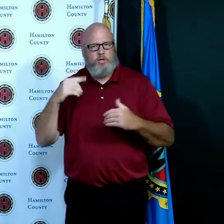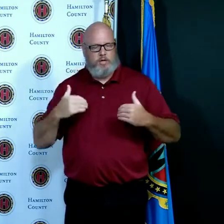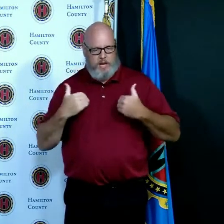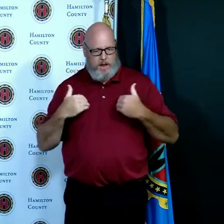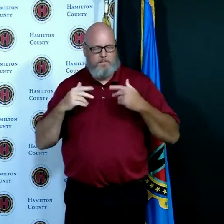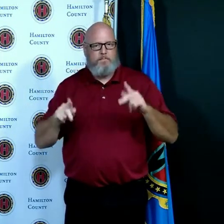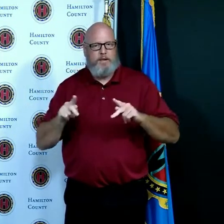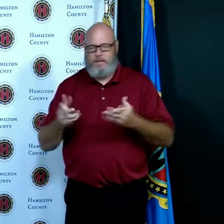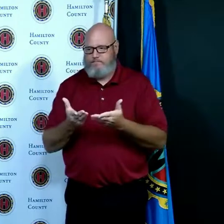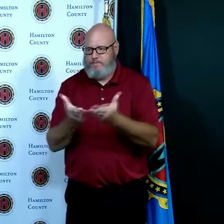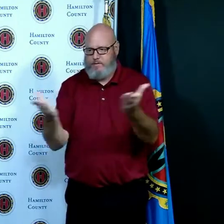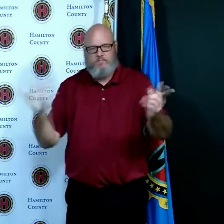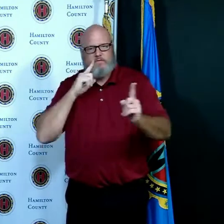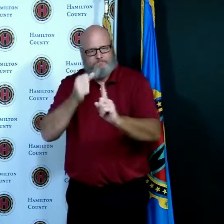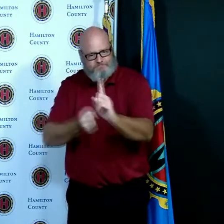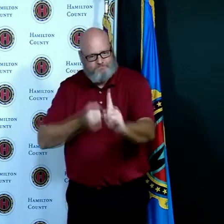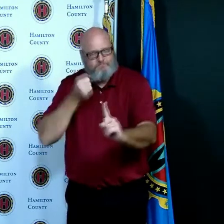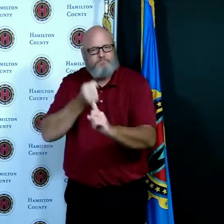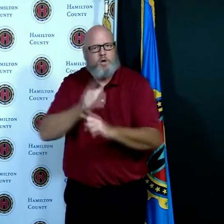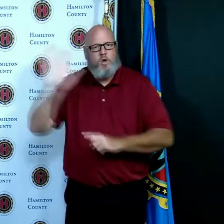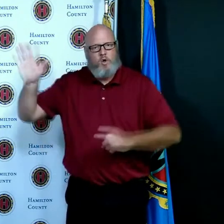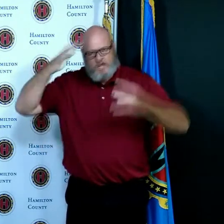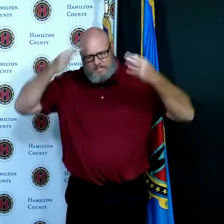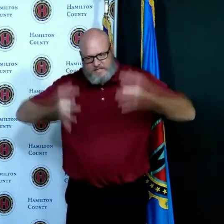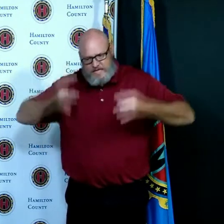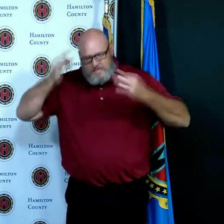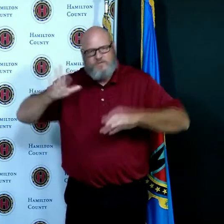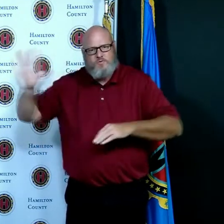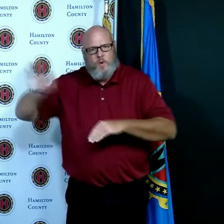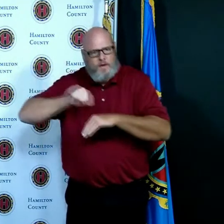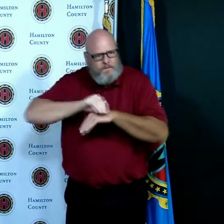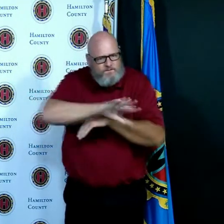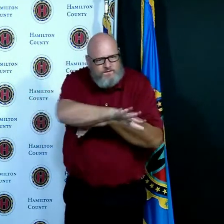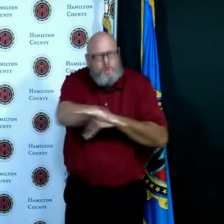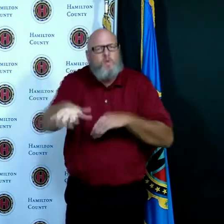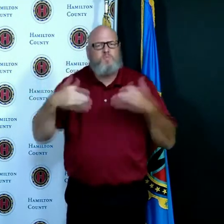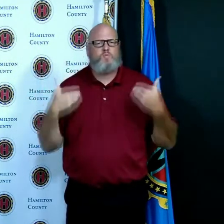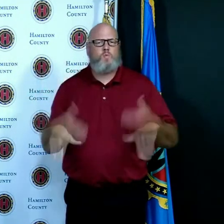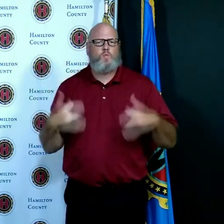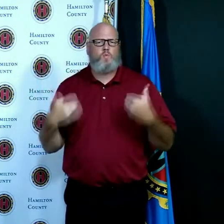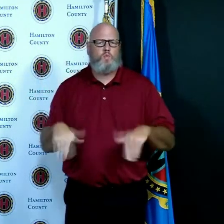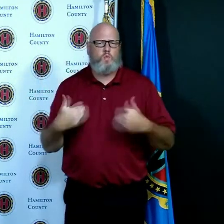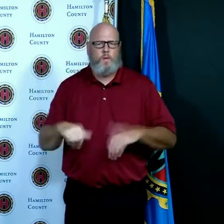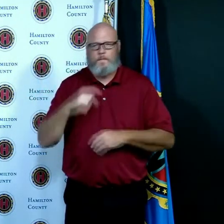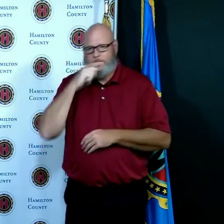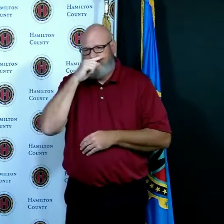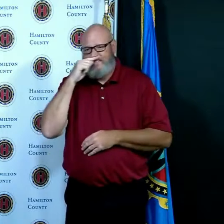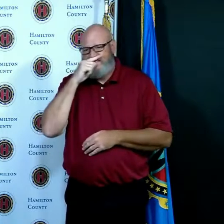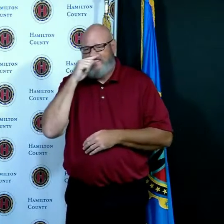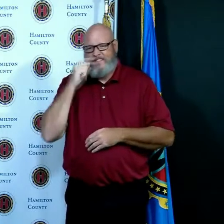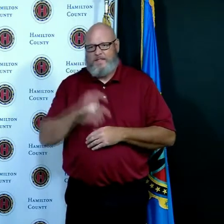name is Lizzy and she looked up to RBG I am the as you know the founder of theCommission on Women and